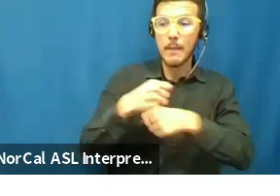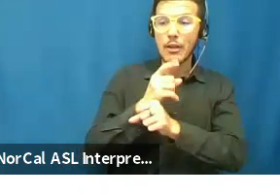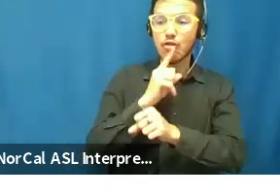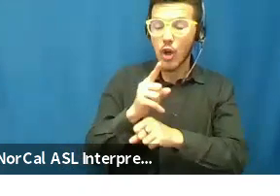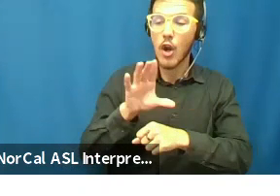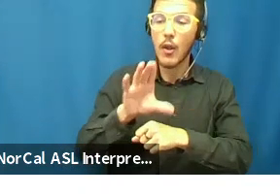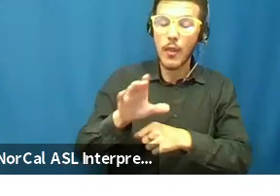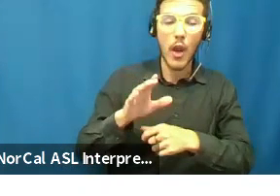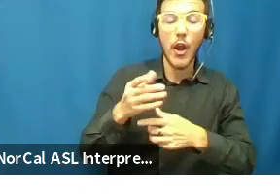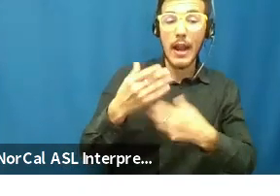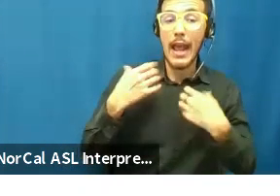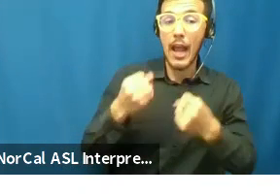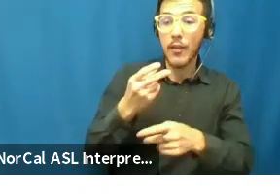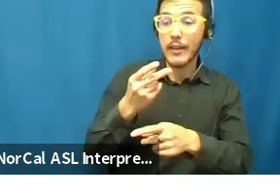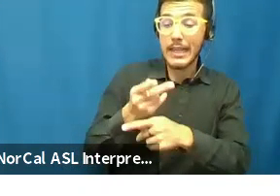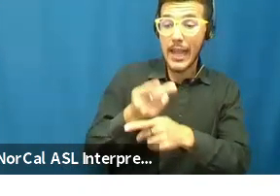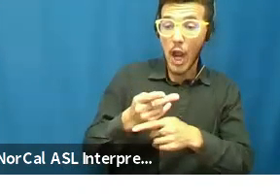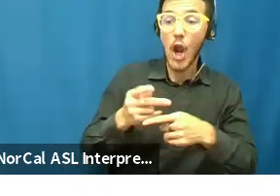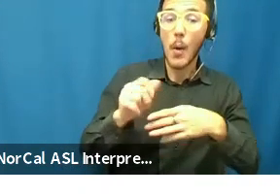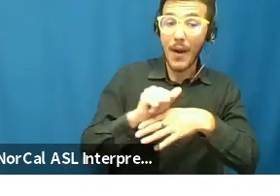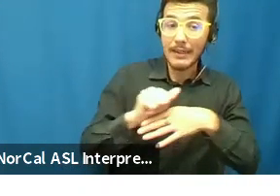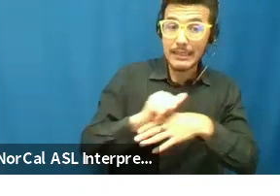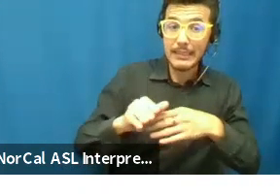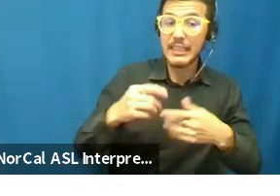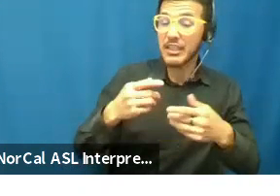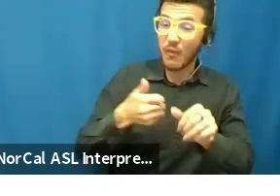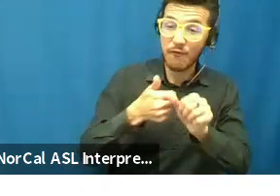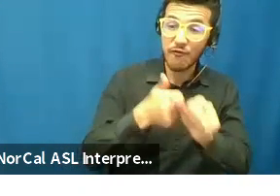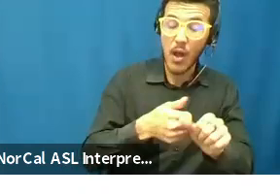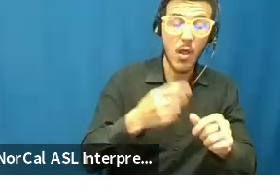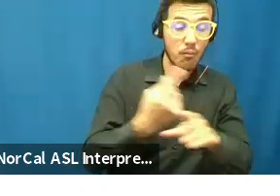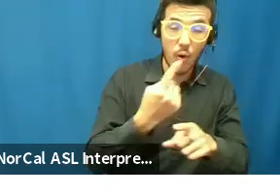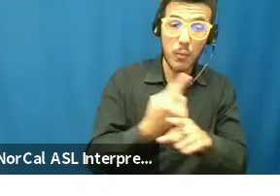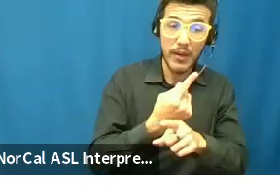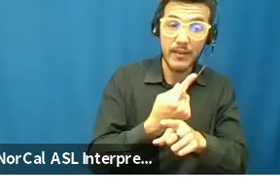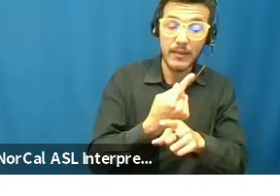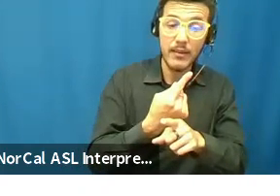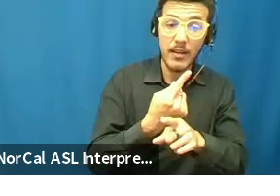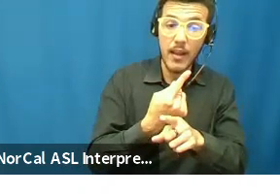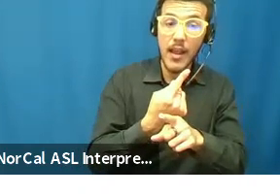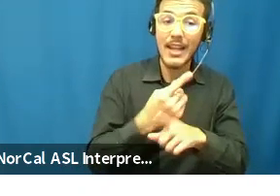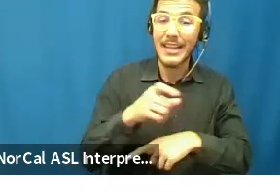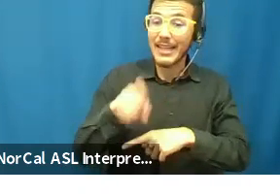only having that leadership buy in, but you need their support, and you need them to be a champion.